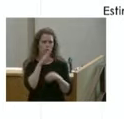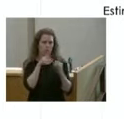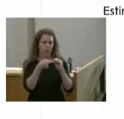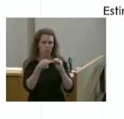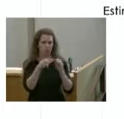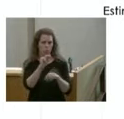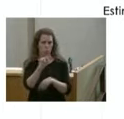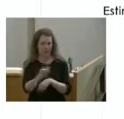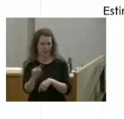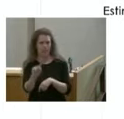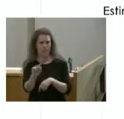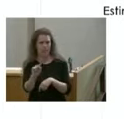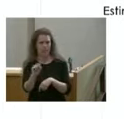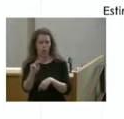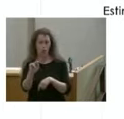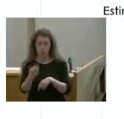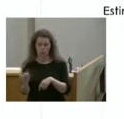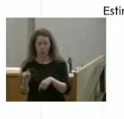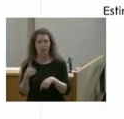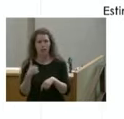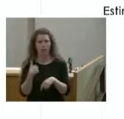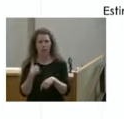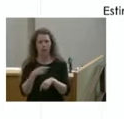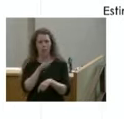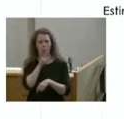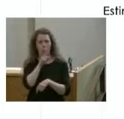live in a vacuum. People are coming in and out, people are moving around still,